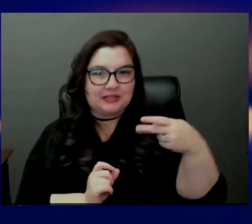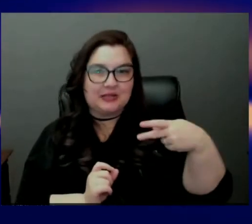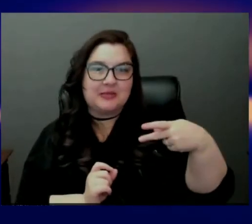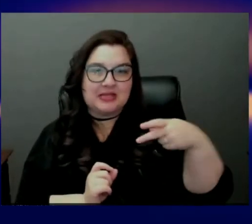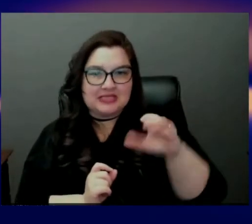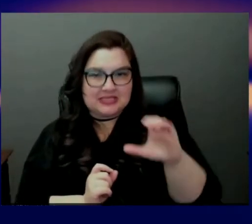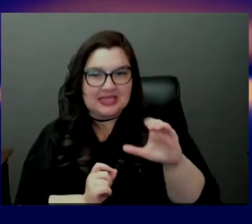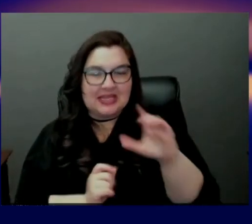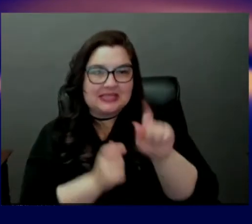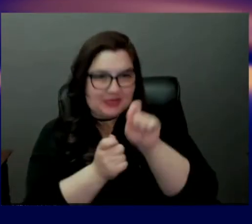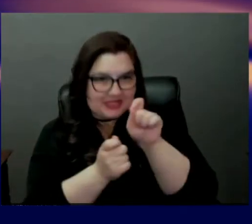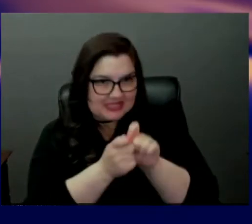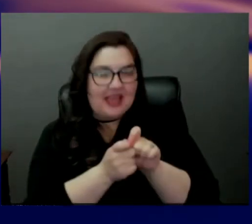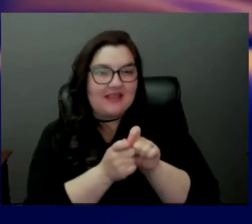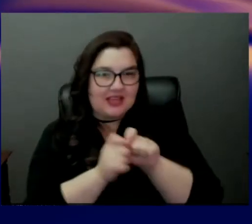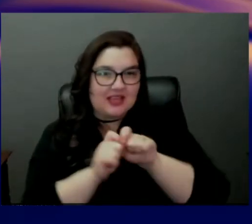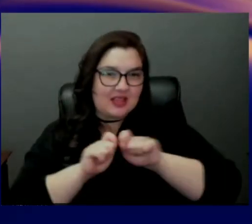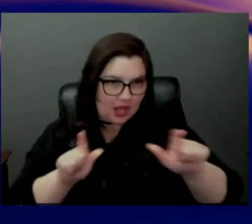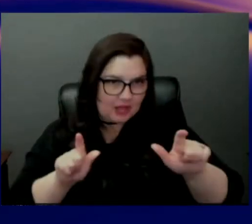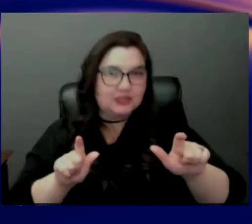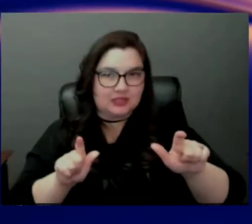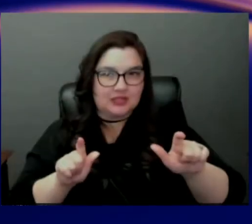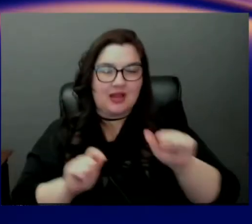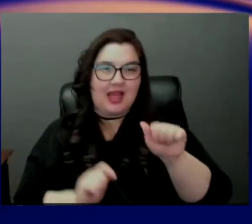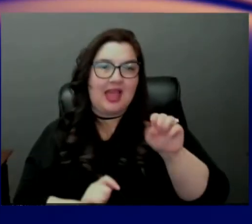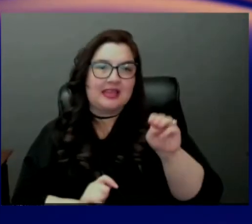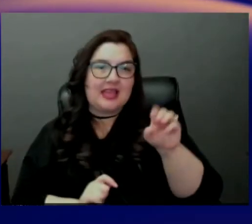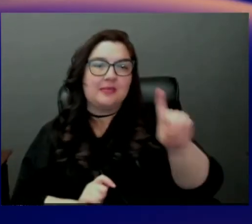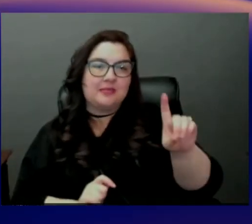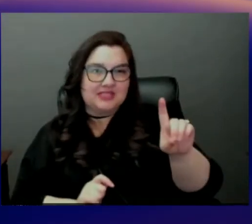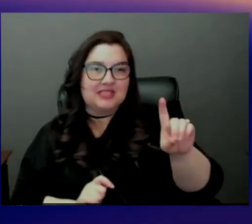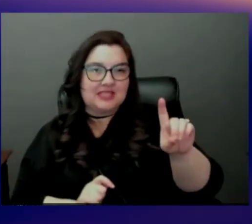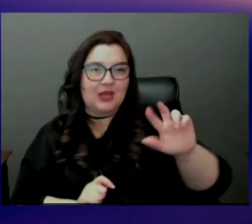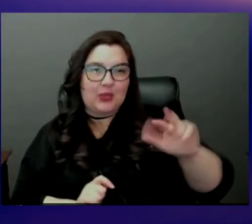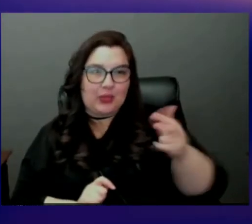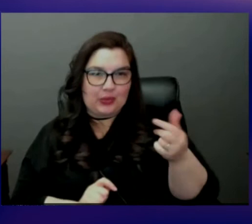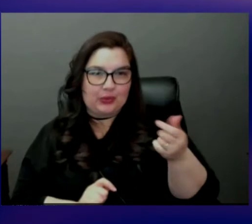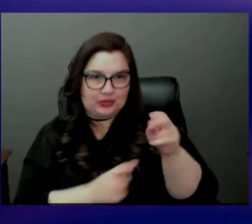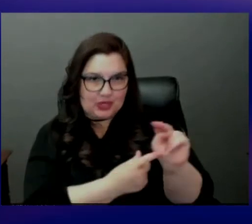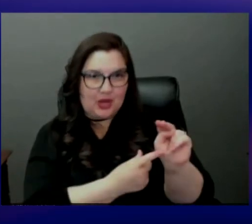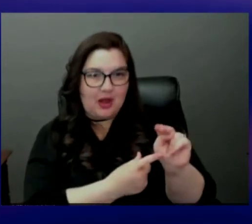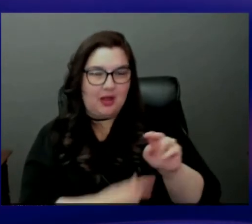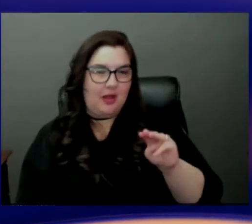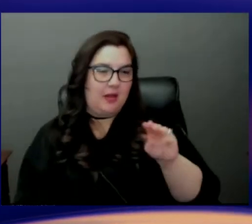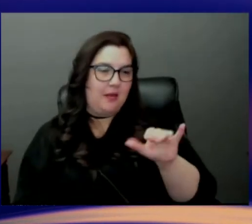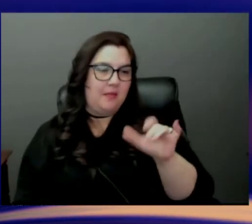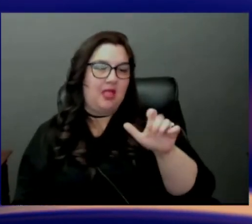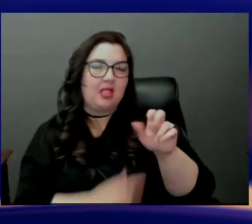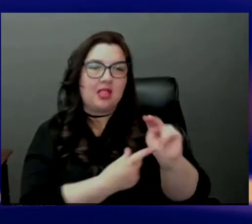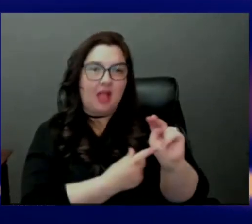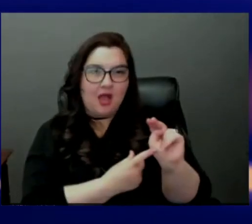We've launched all of those with AMD's third generation epic, no known as Milan processors, just in the last few months,